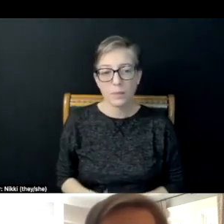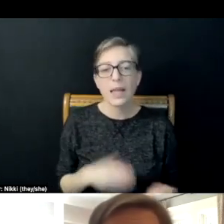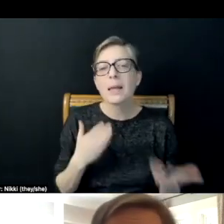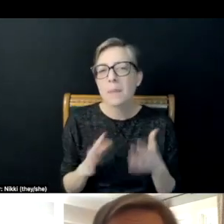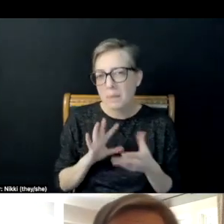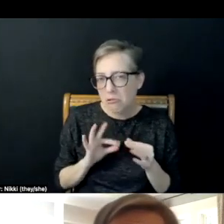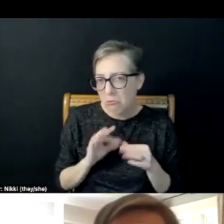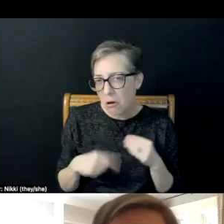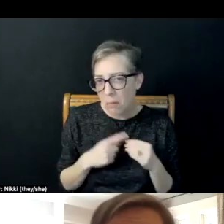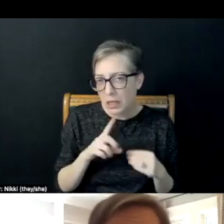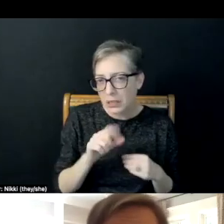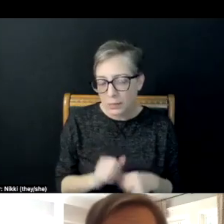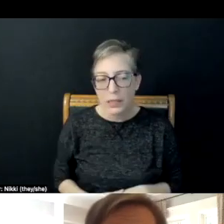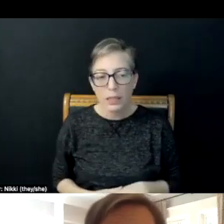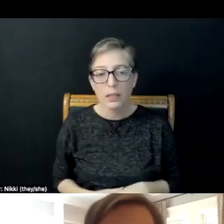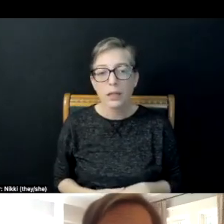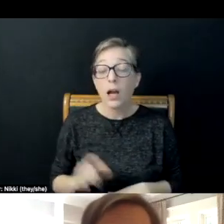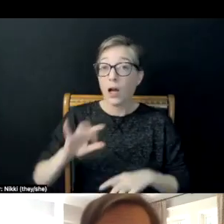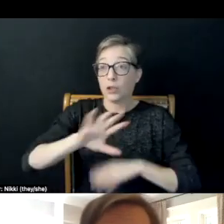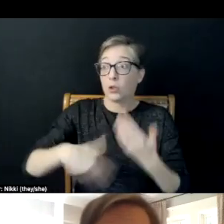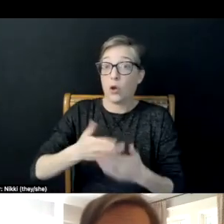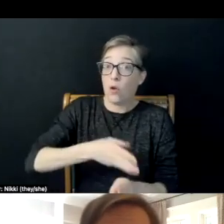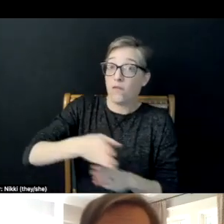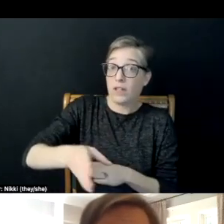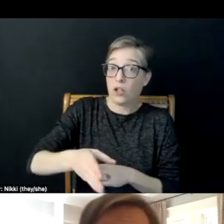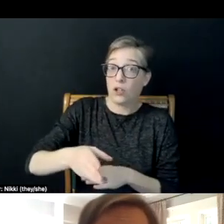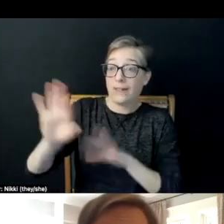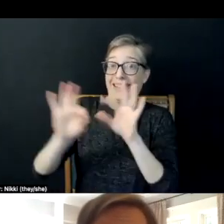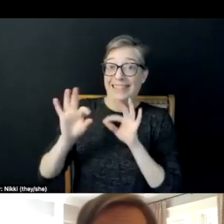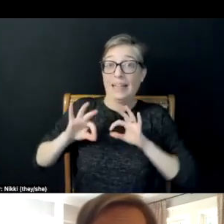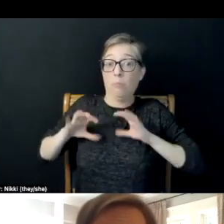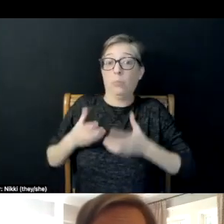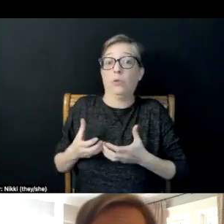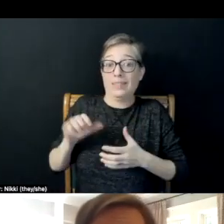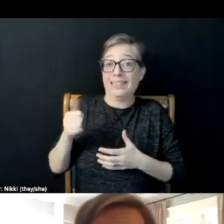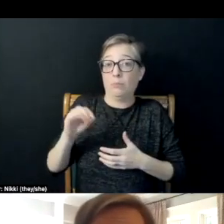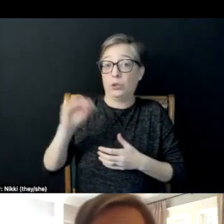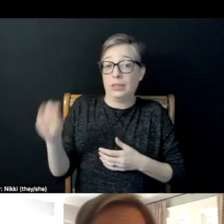10% of their whole field, and they used the disability attitudes implicit association test,